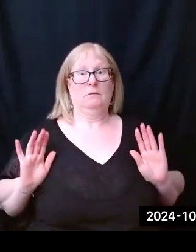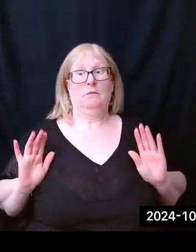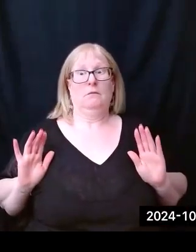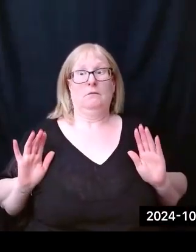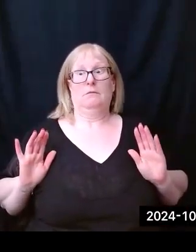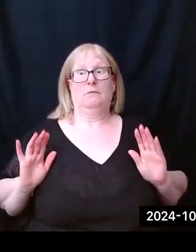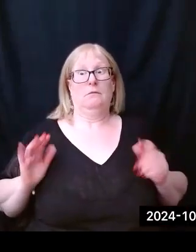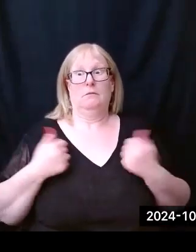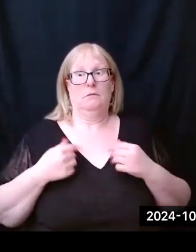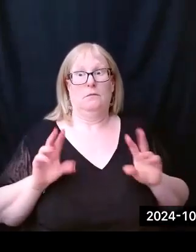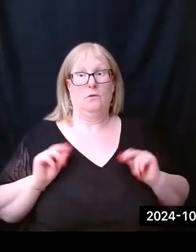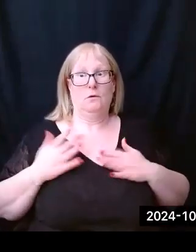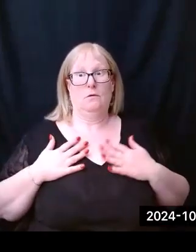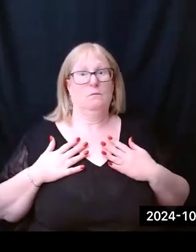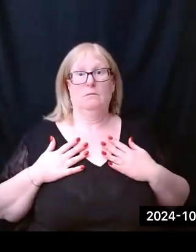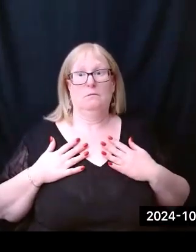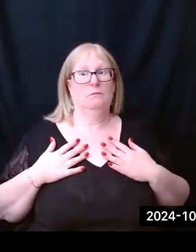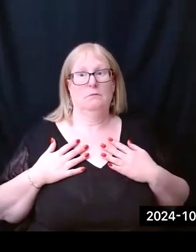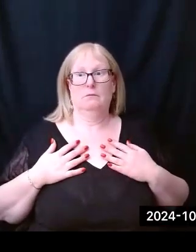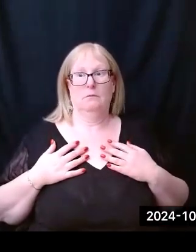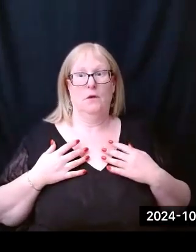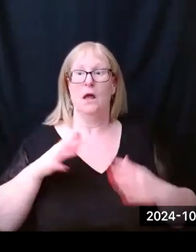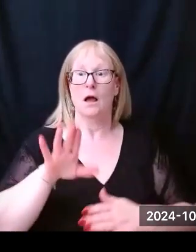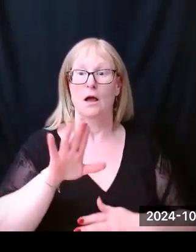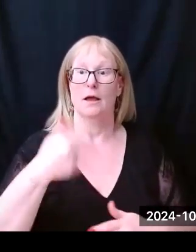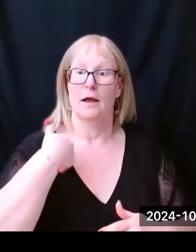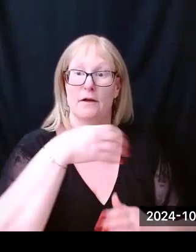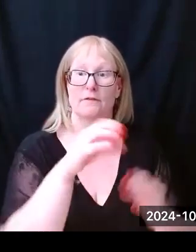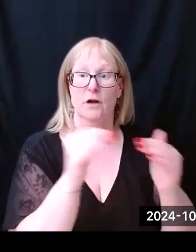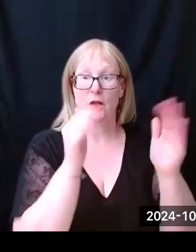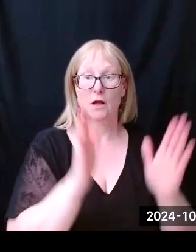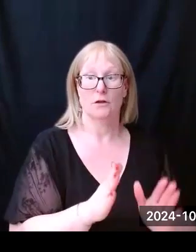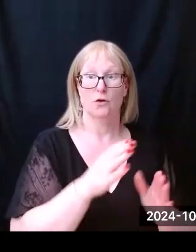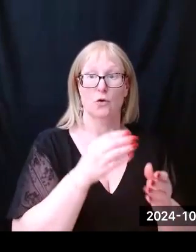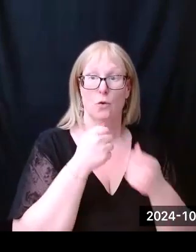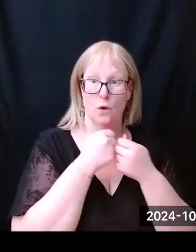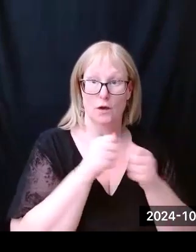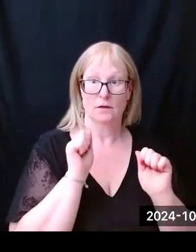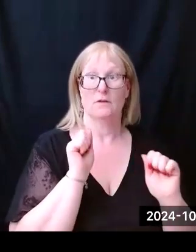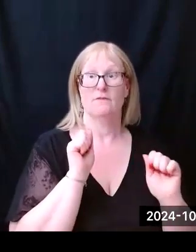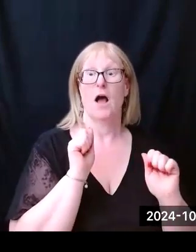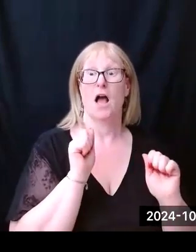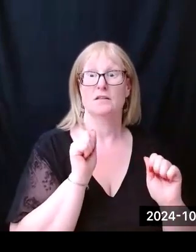my colleagues who openly identifies as disabled will call the Mount Everest problem.